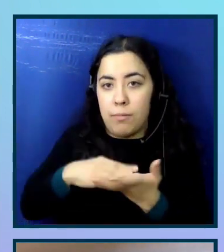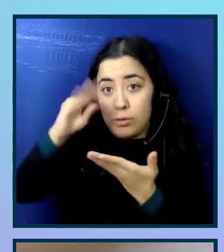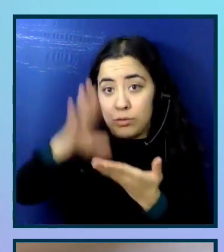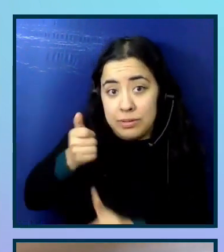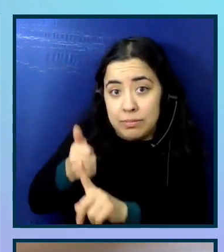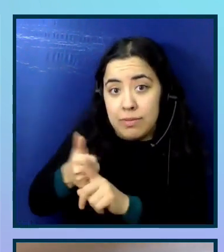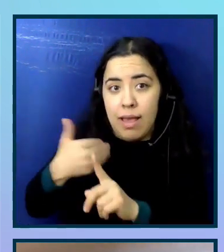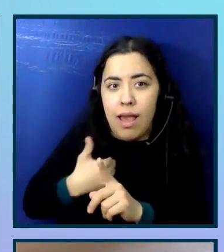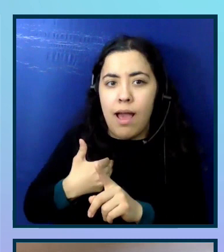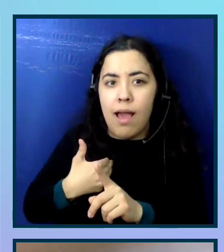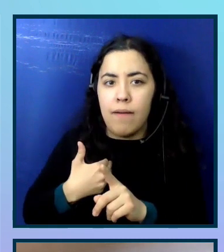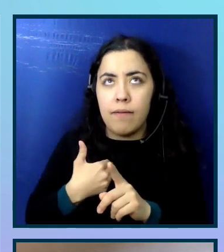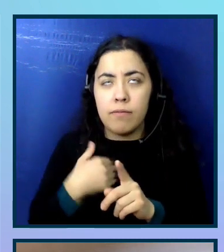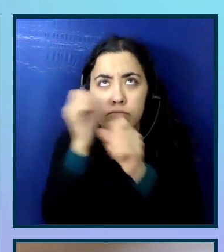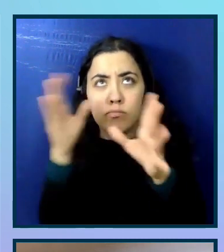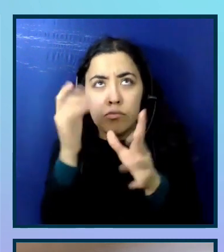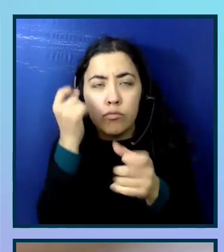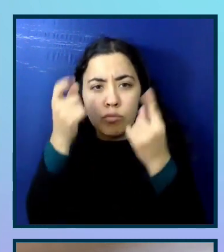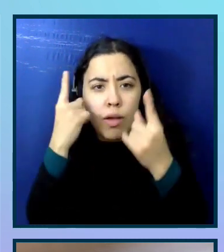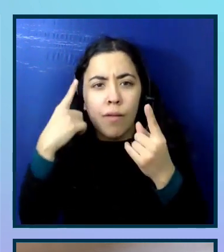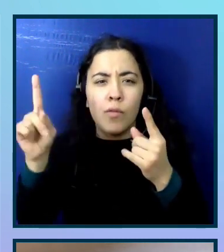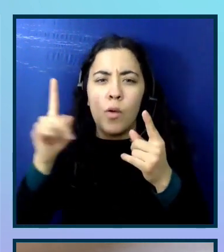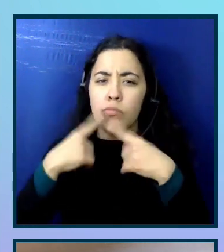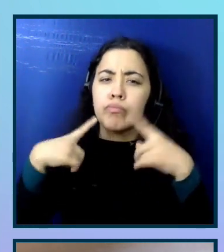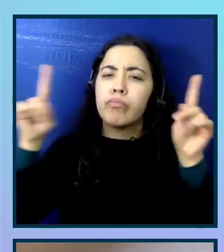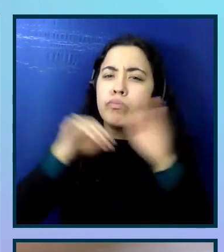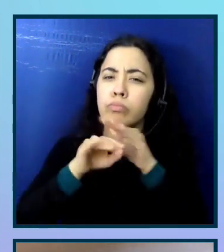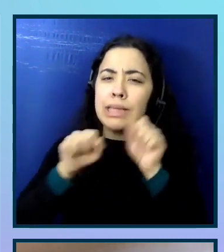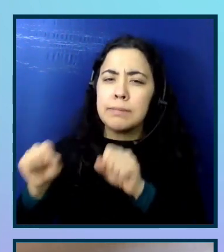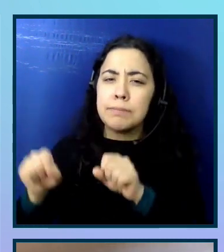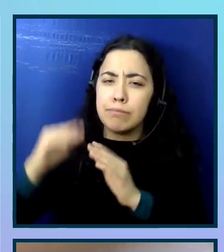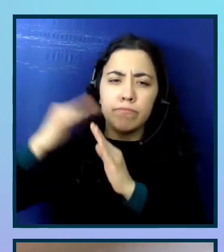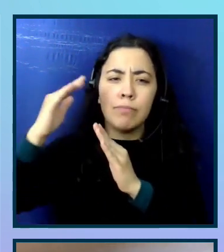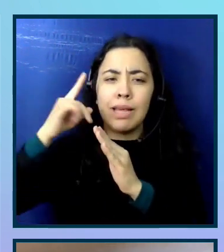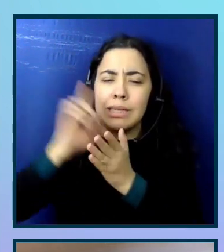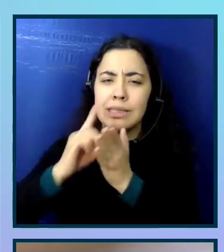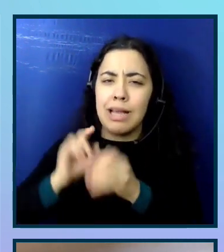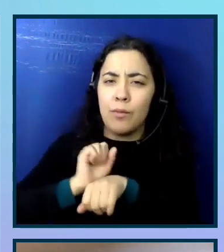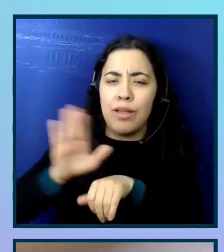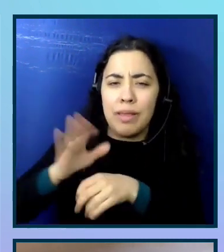for achieving accessibility in the design work that they produce.